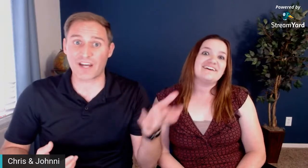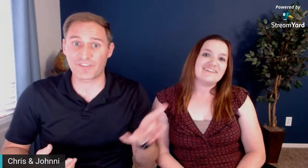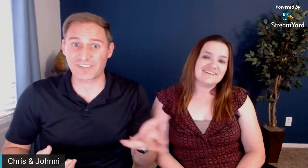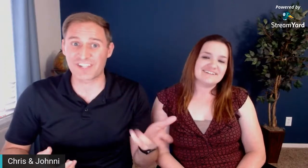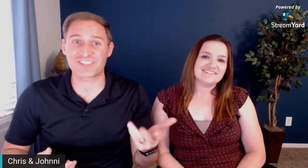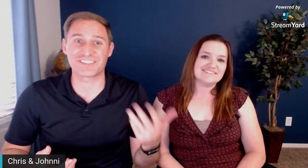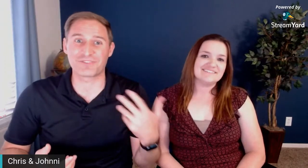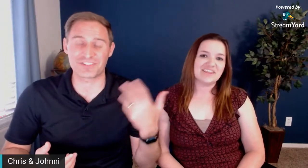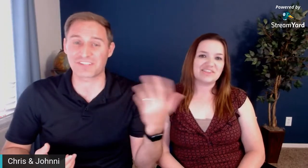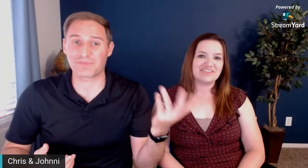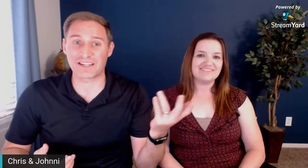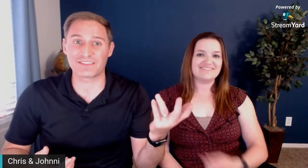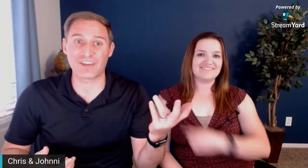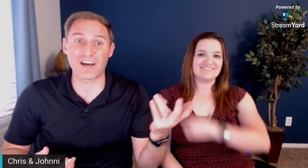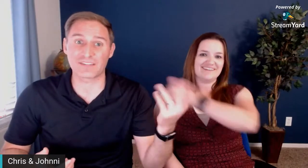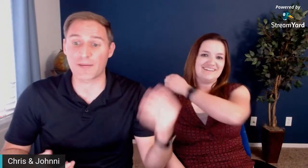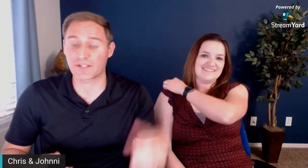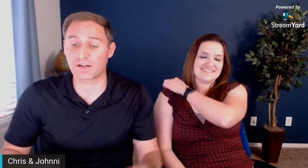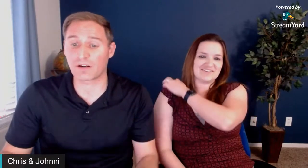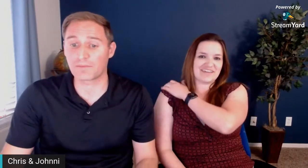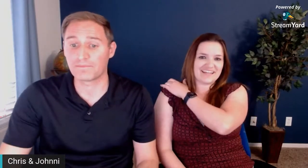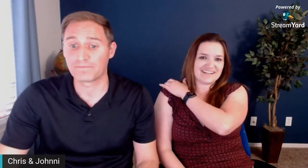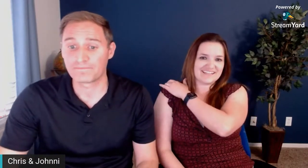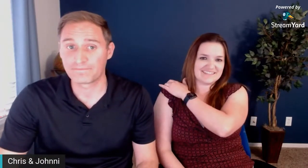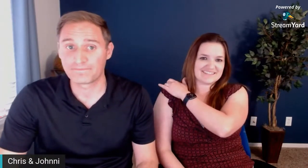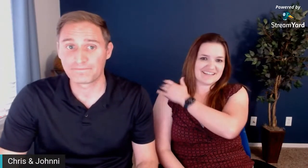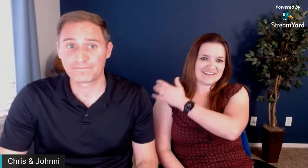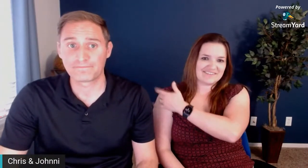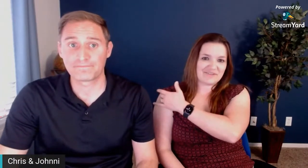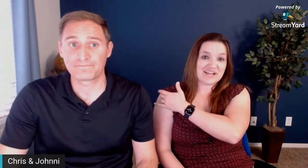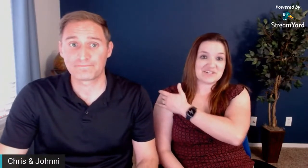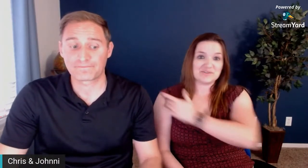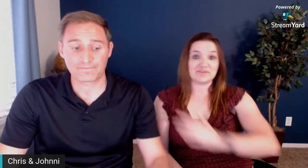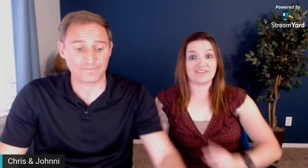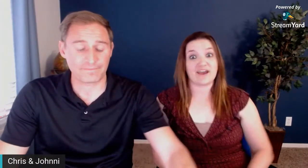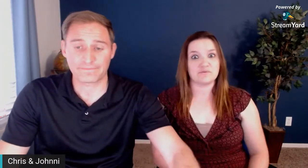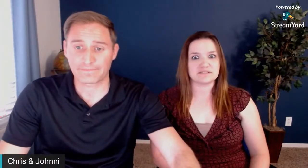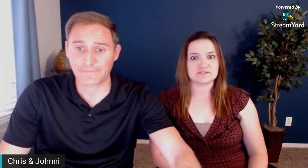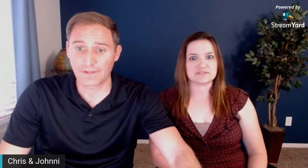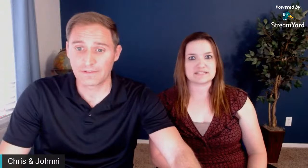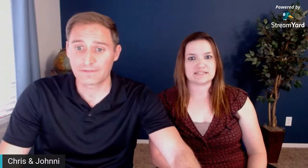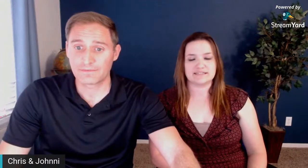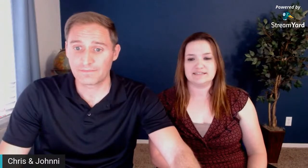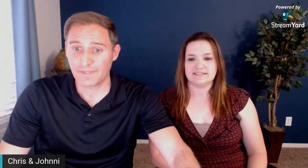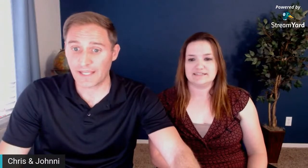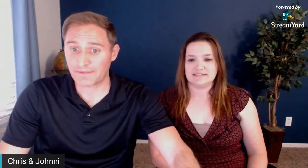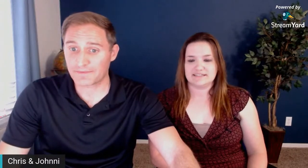conversations with just my non-dominant dislocated his uh right shoulder that was interesting yeah